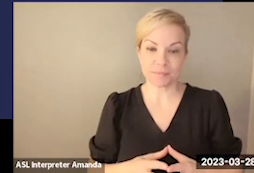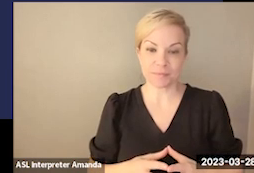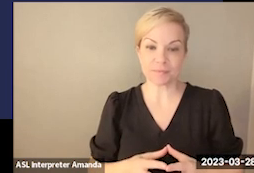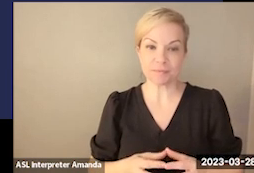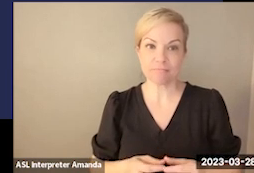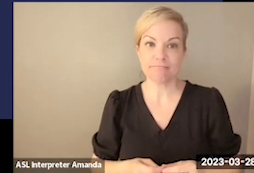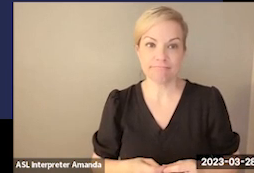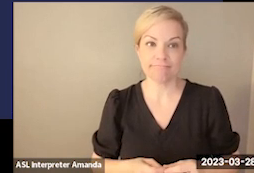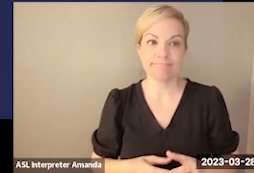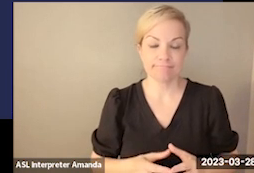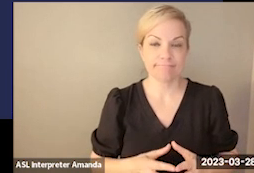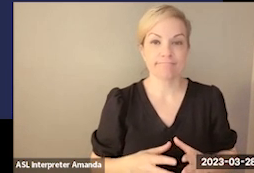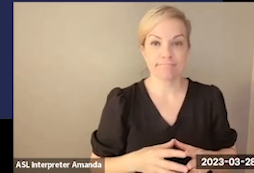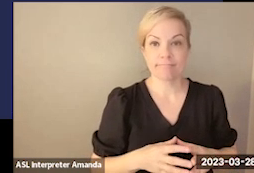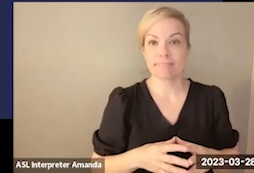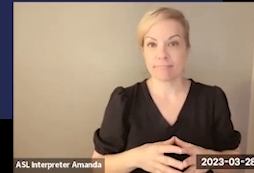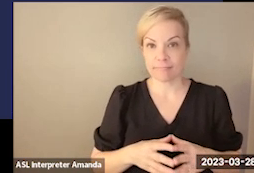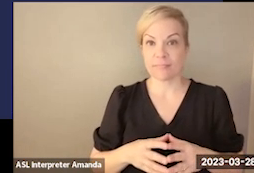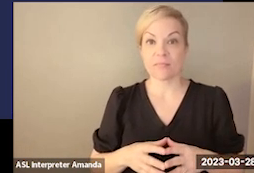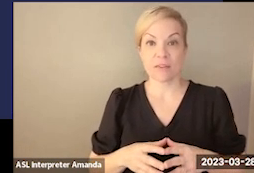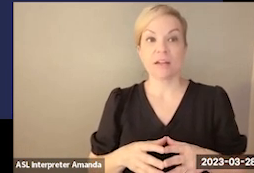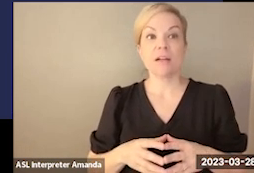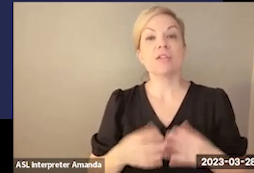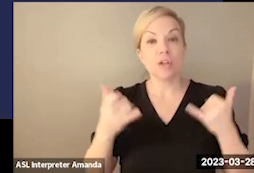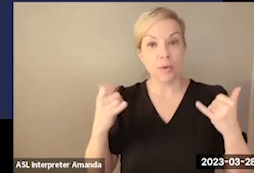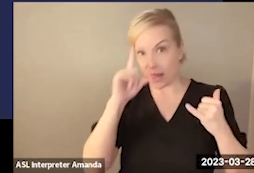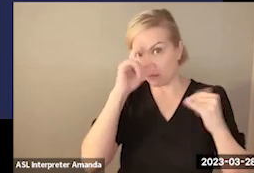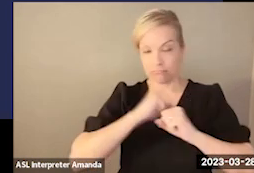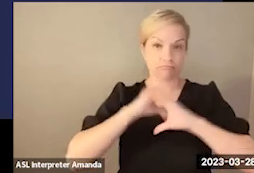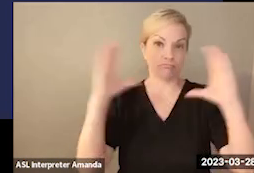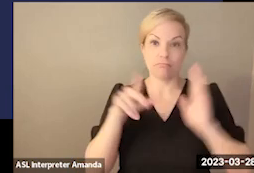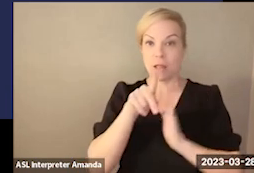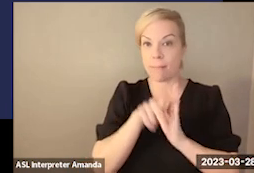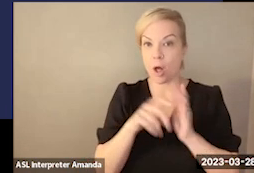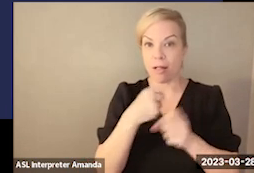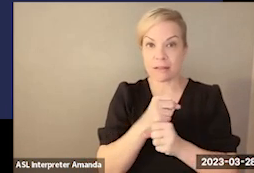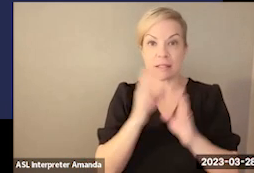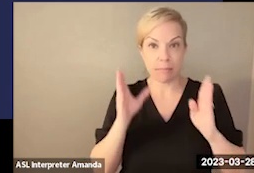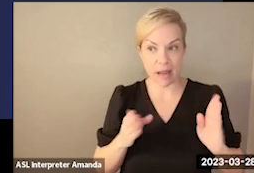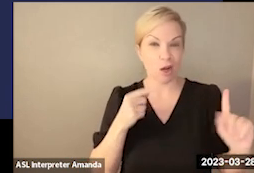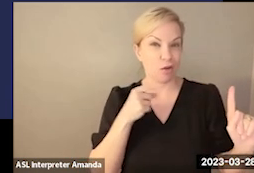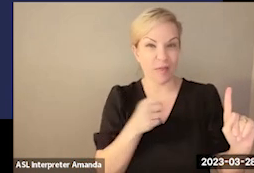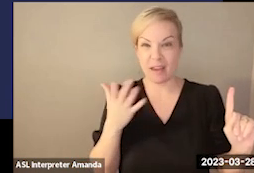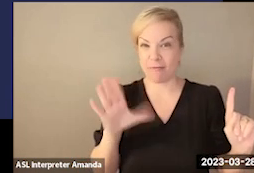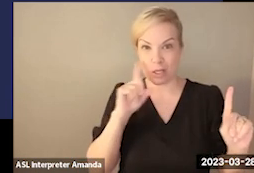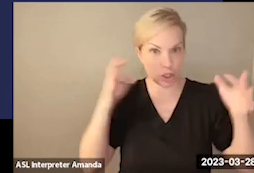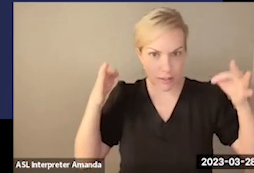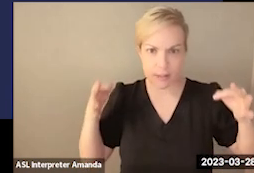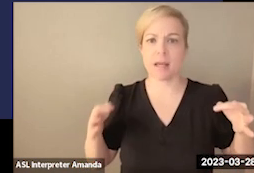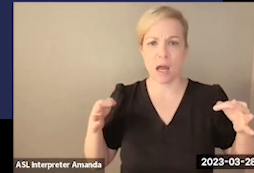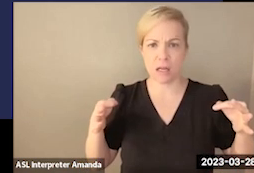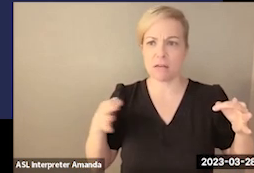Debbie Stine, Science & Technology Policy Academy: Okay. So now I want you to think about a policymaker who has made a decision that has impacted you or